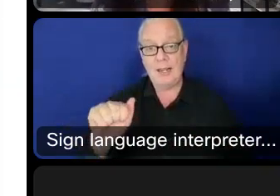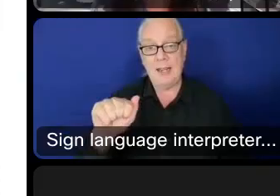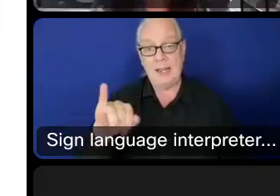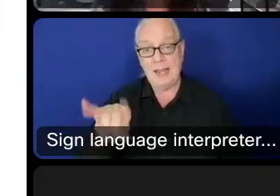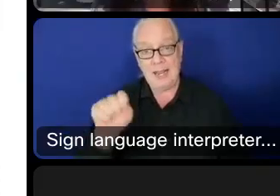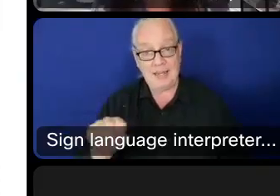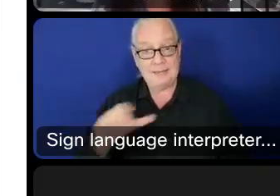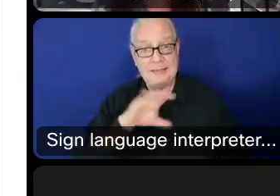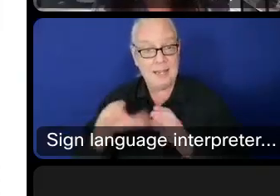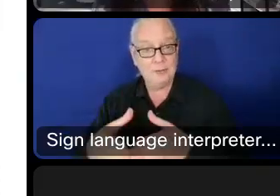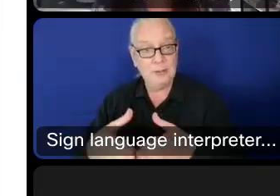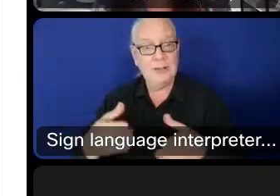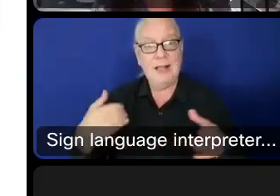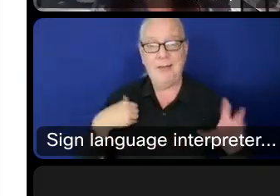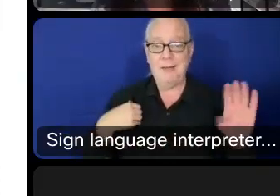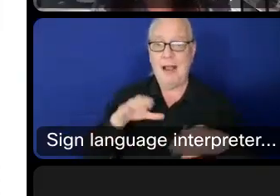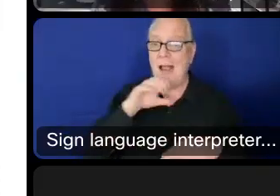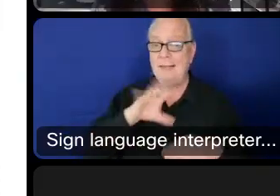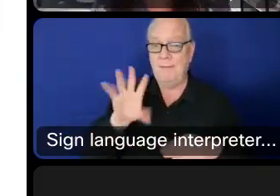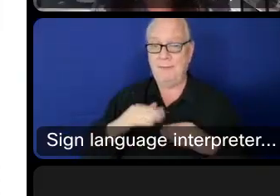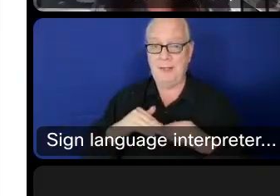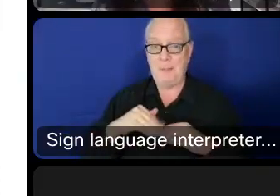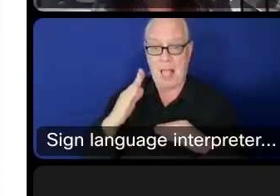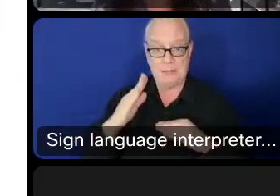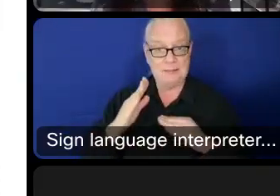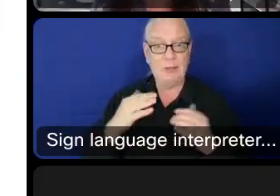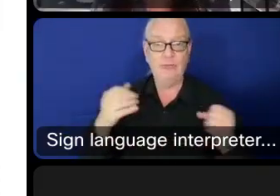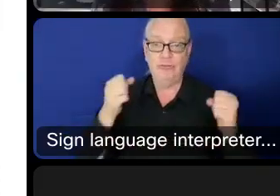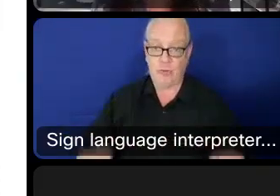and healthy program. And they have meetings together